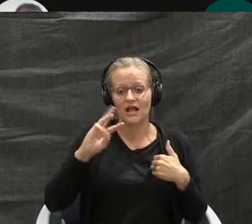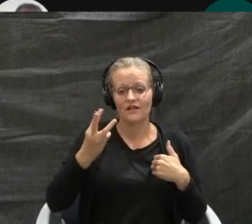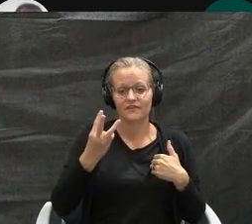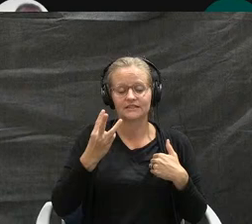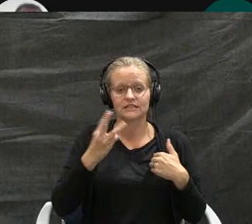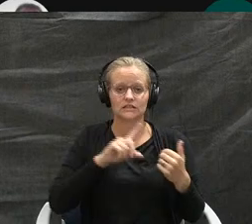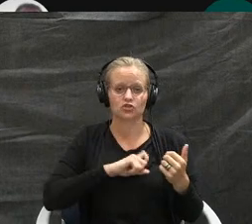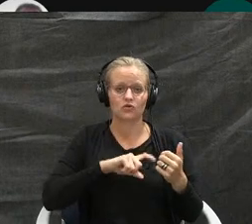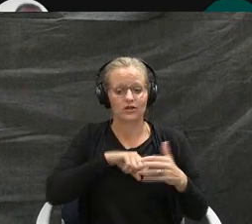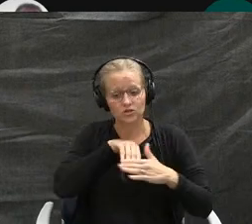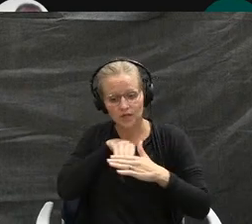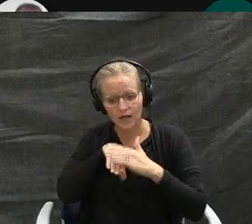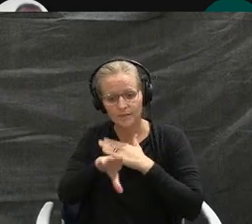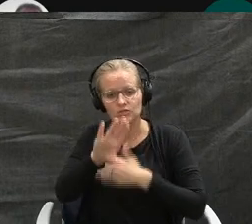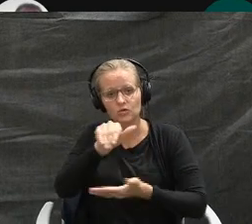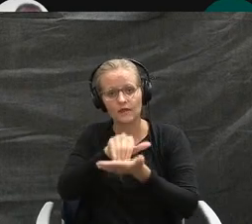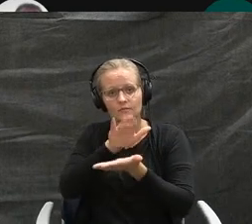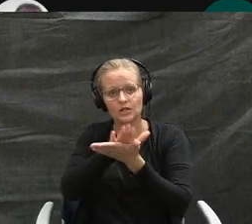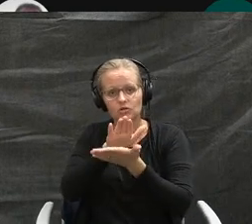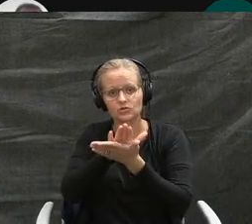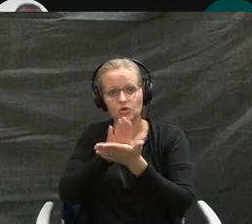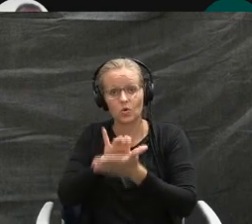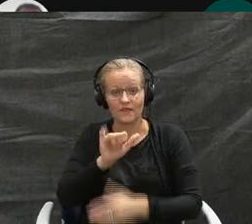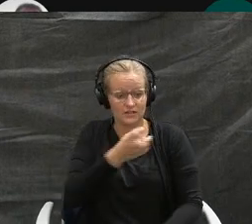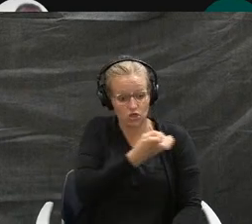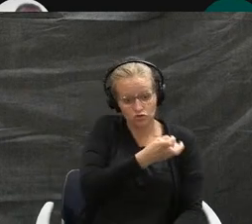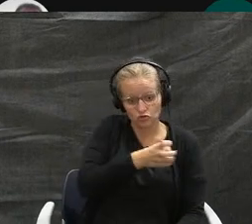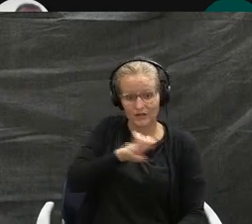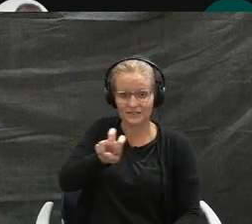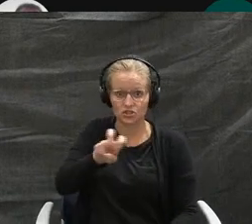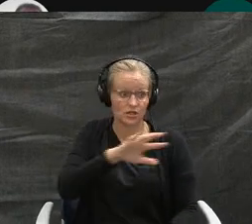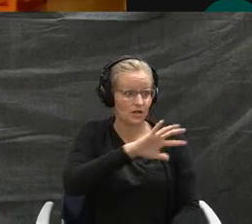also a pretty big transition coming from 5th grade with one or two features to now having